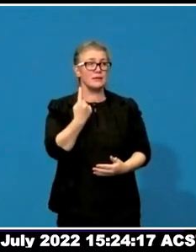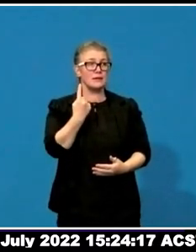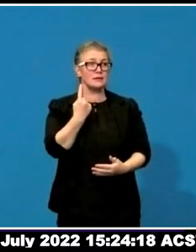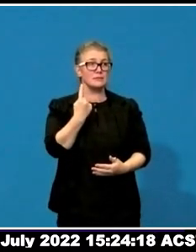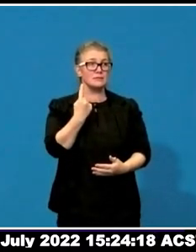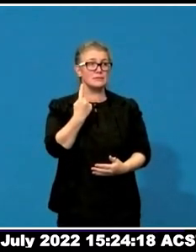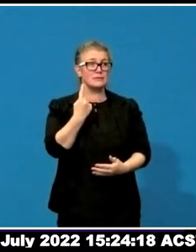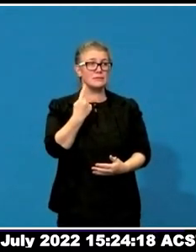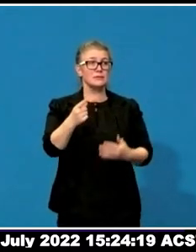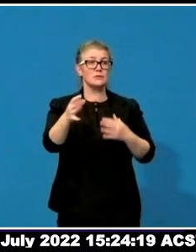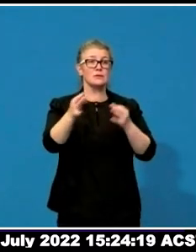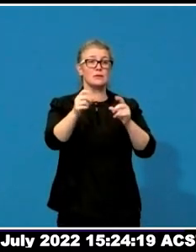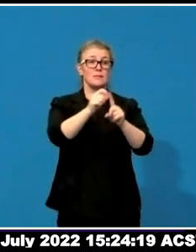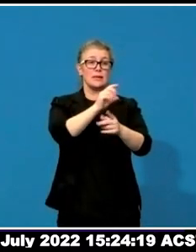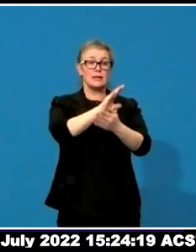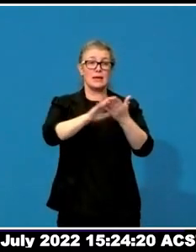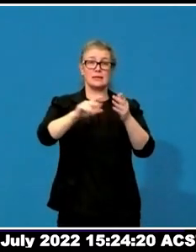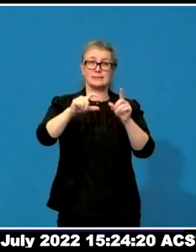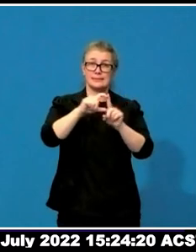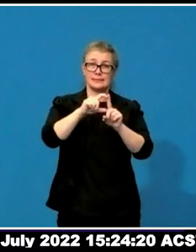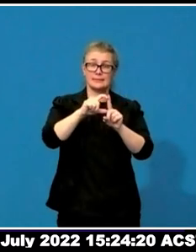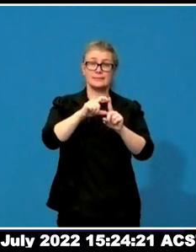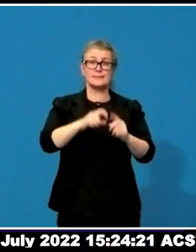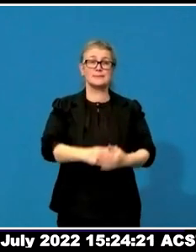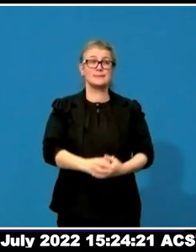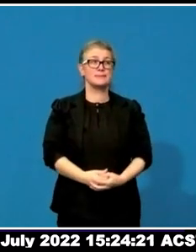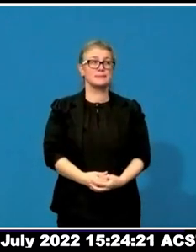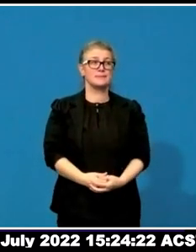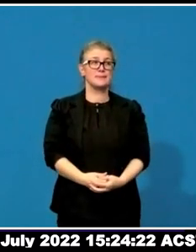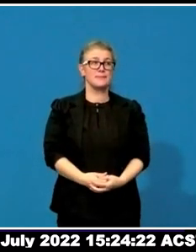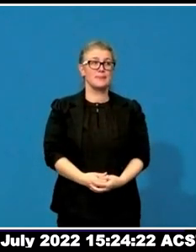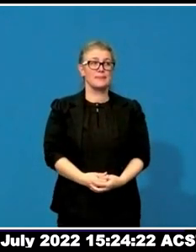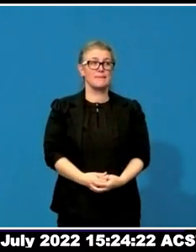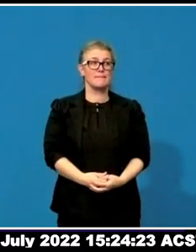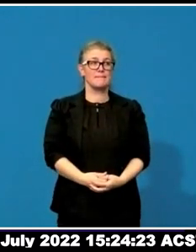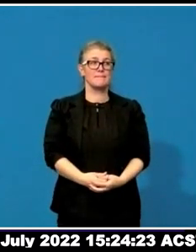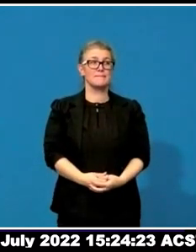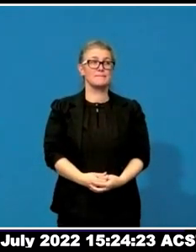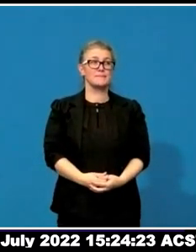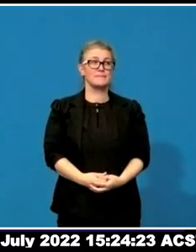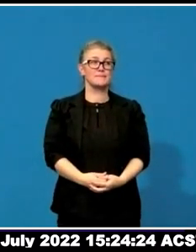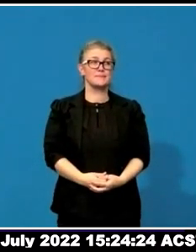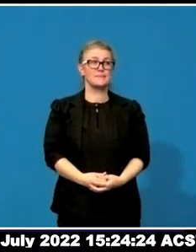Well, hopefully. You're based in --